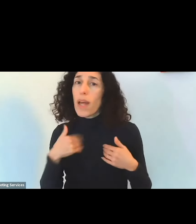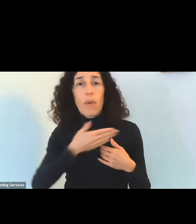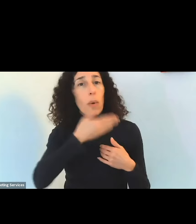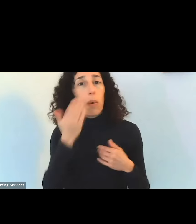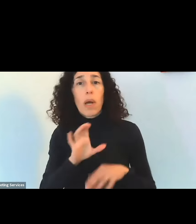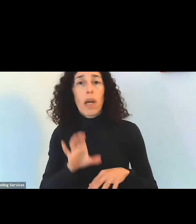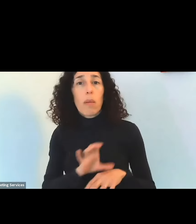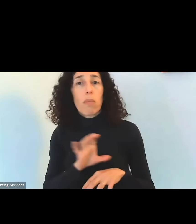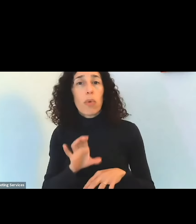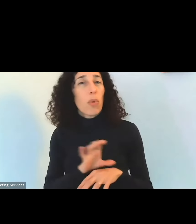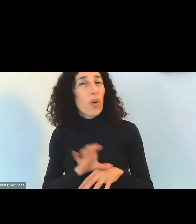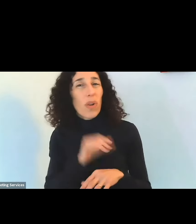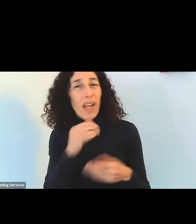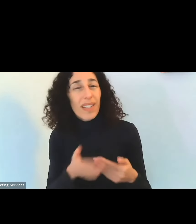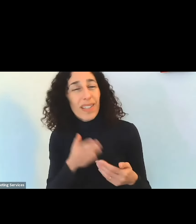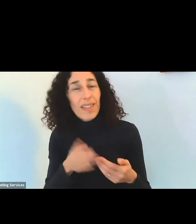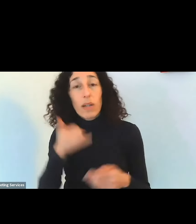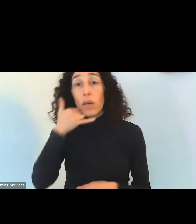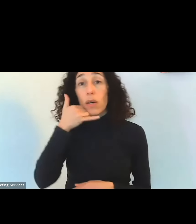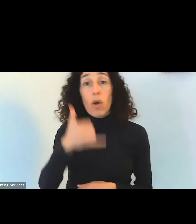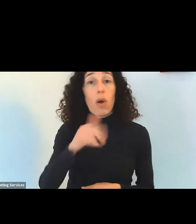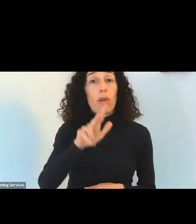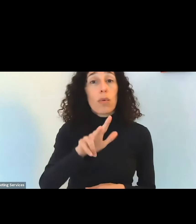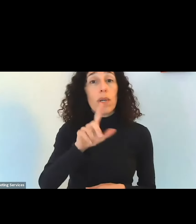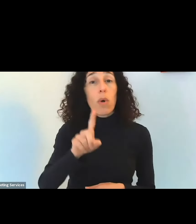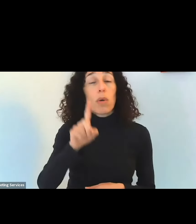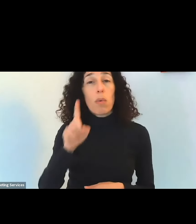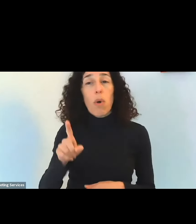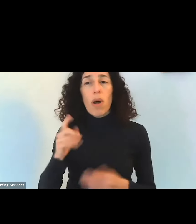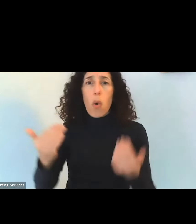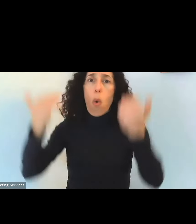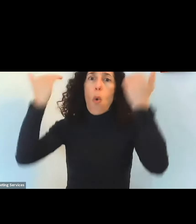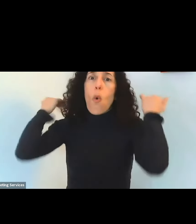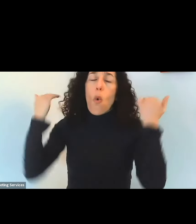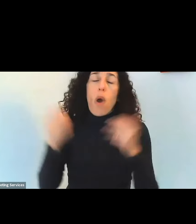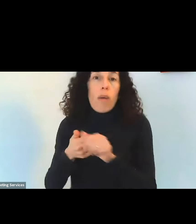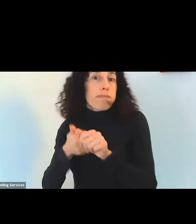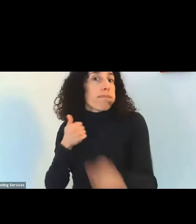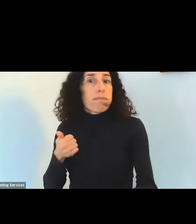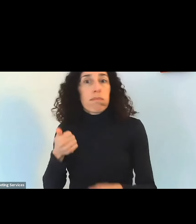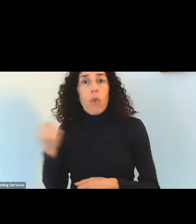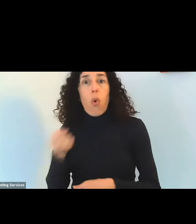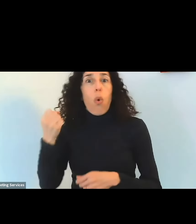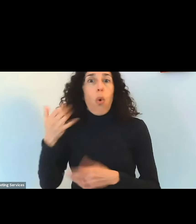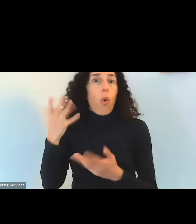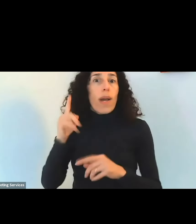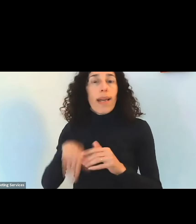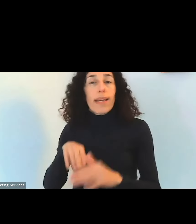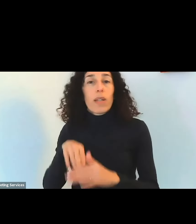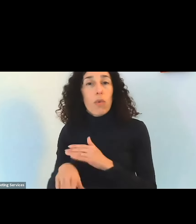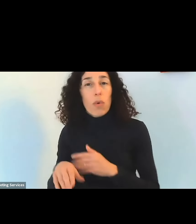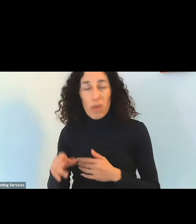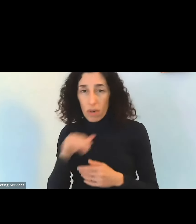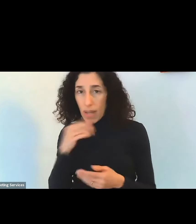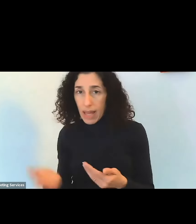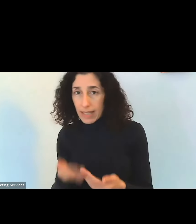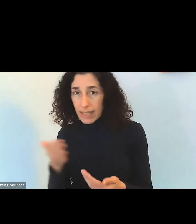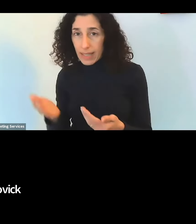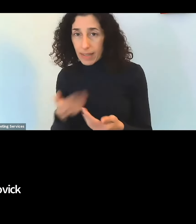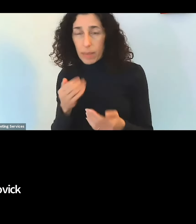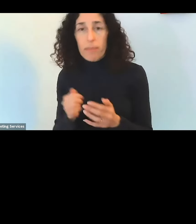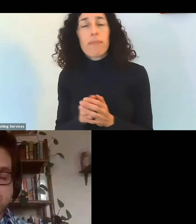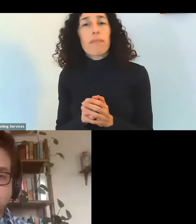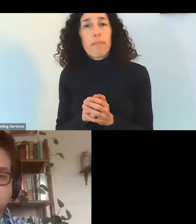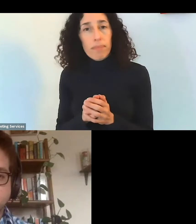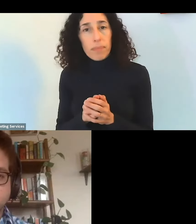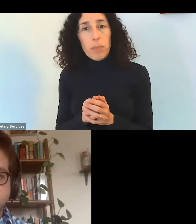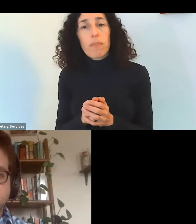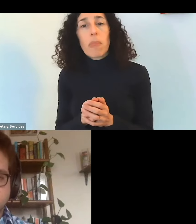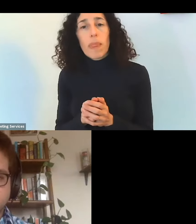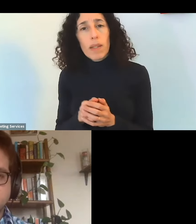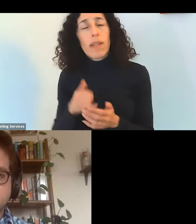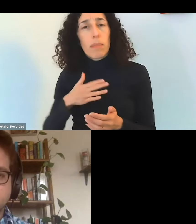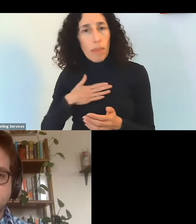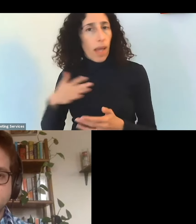Because not everyone has computer access and you call 311, and it's very overloaded and congestion on contacting people. And I'm actually hearing that today in other meetings. As well.